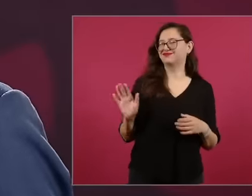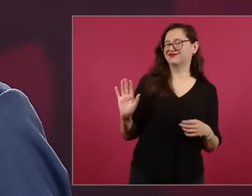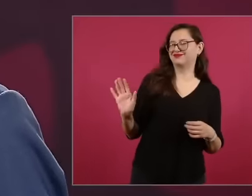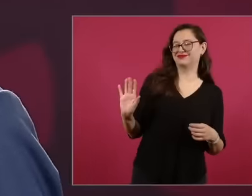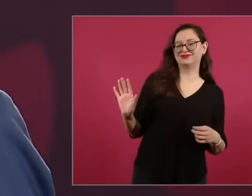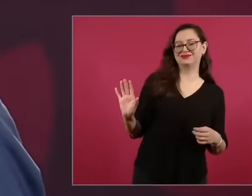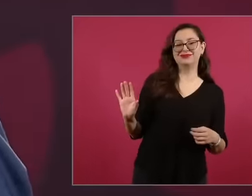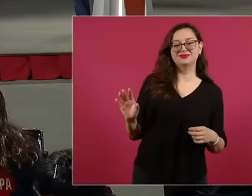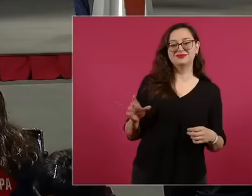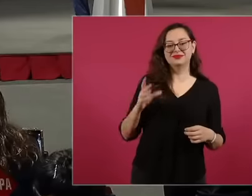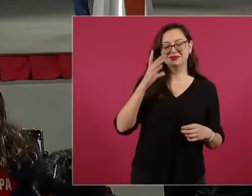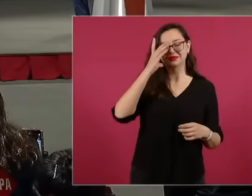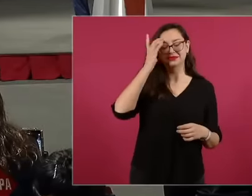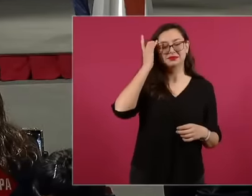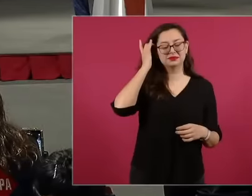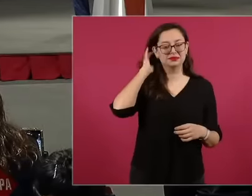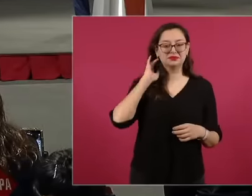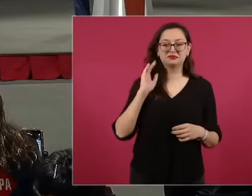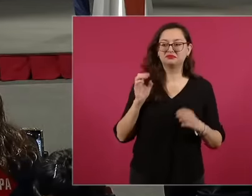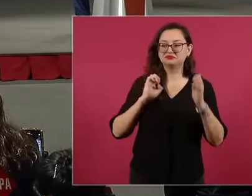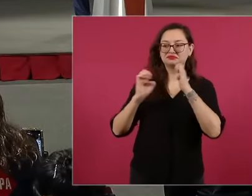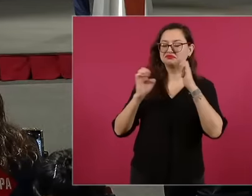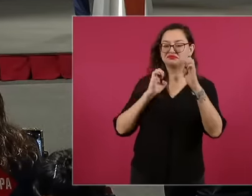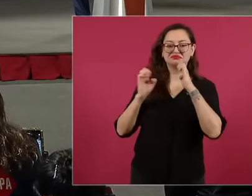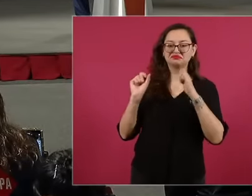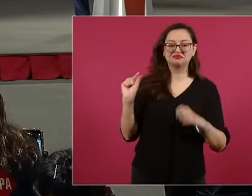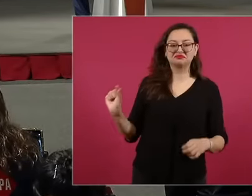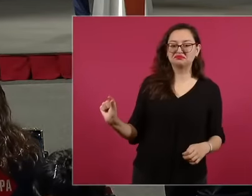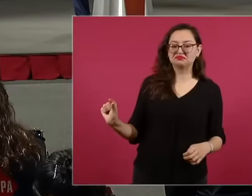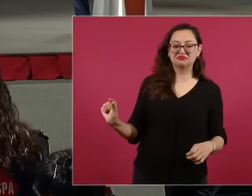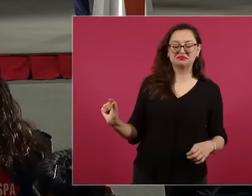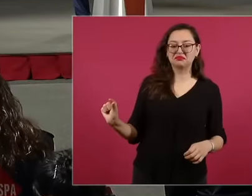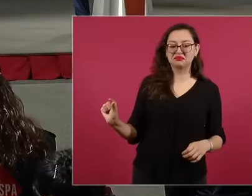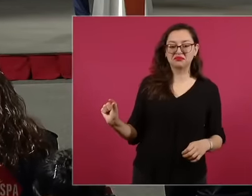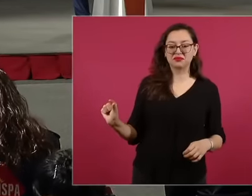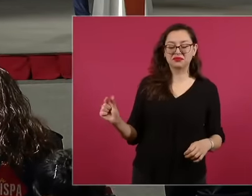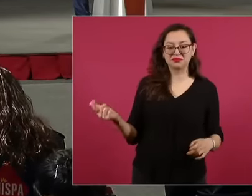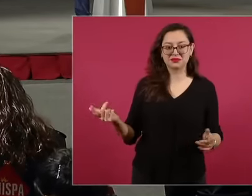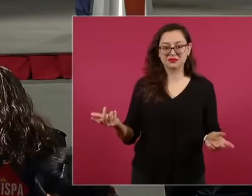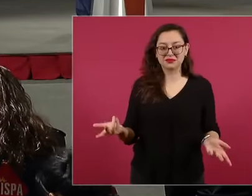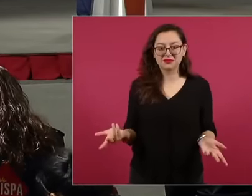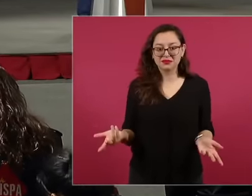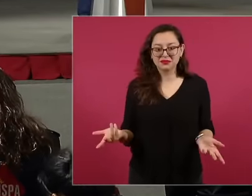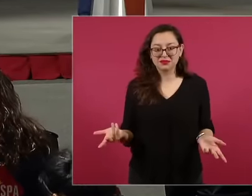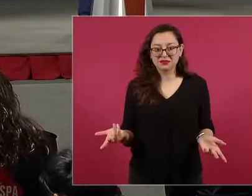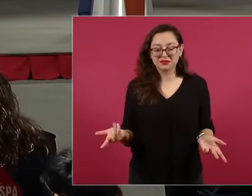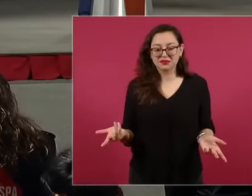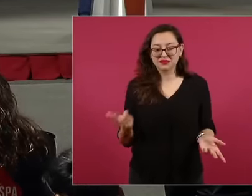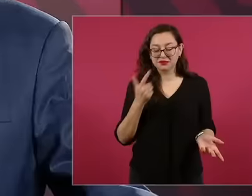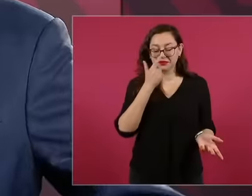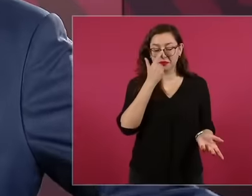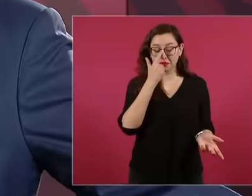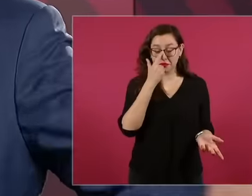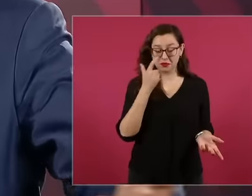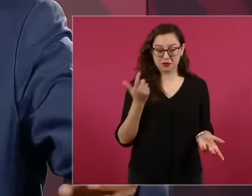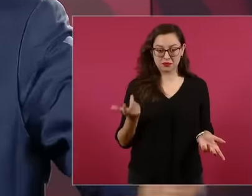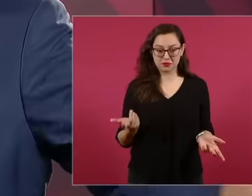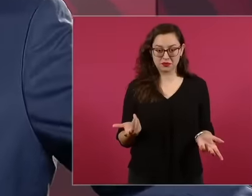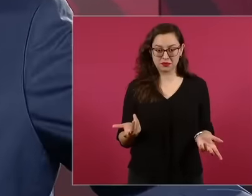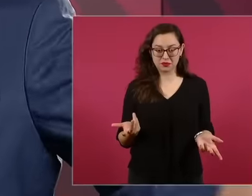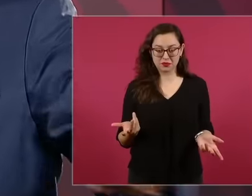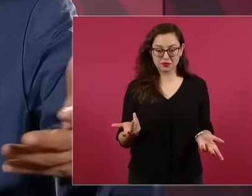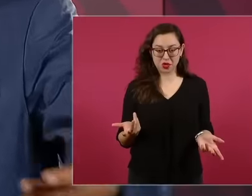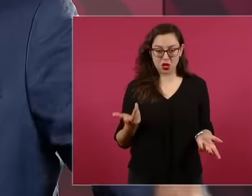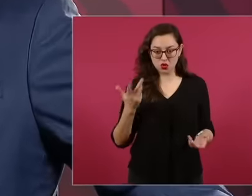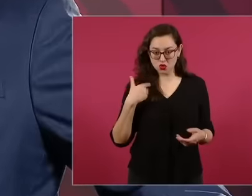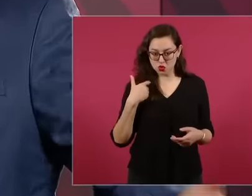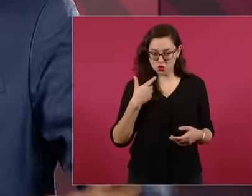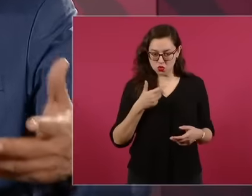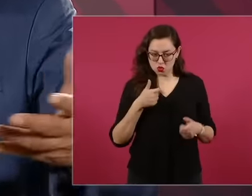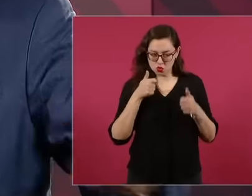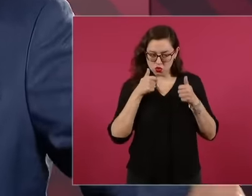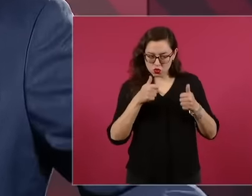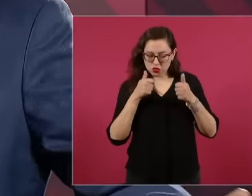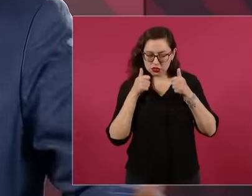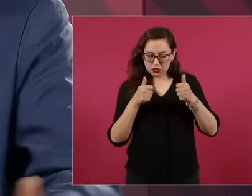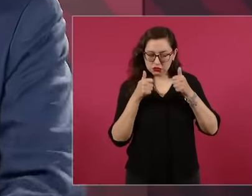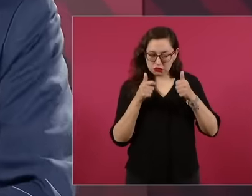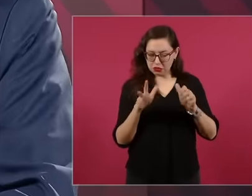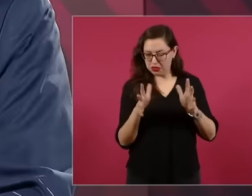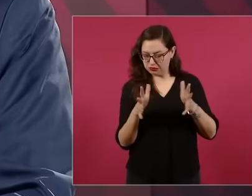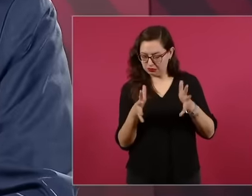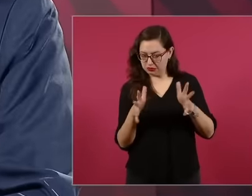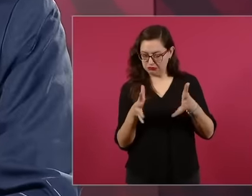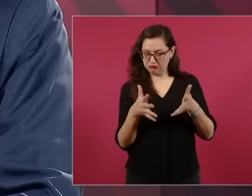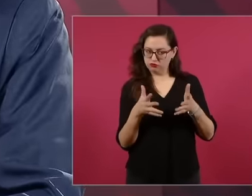the transformation side, you have not been so attentive but